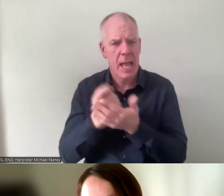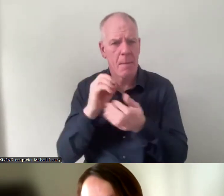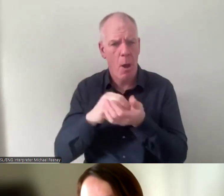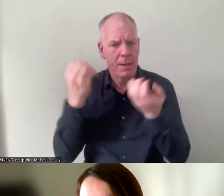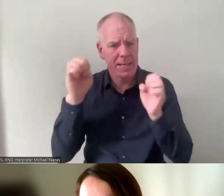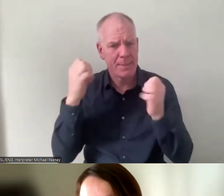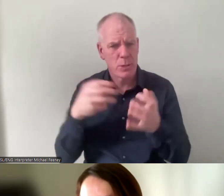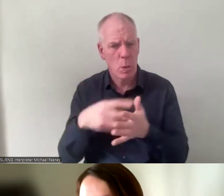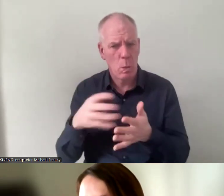slightly tricky question, actually.